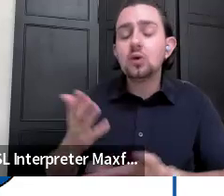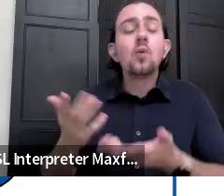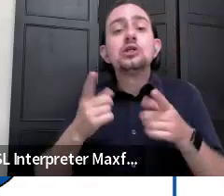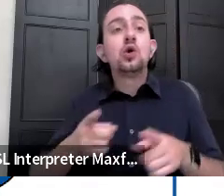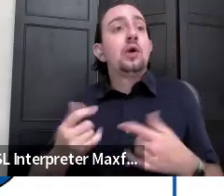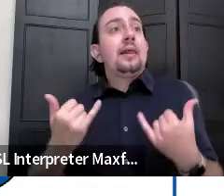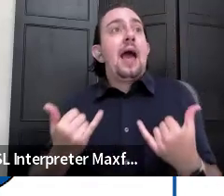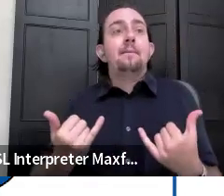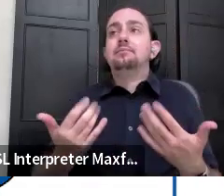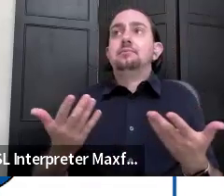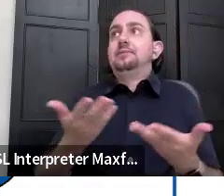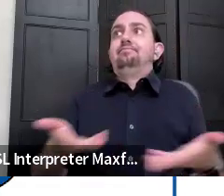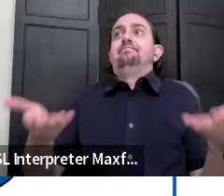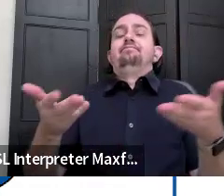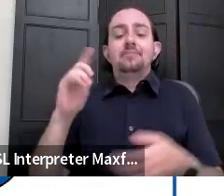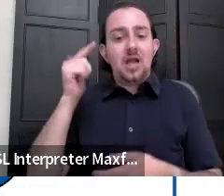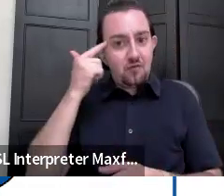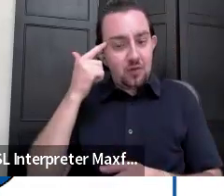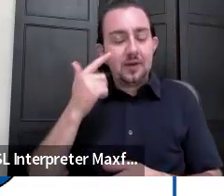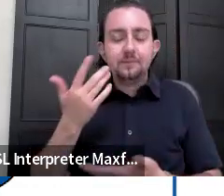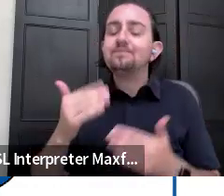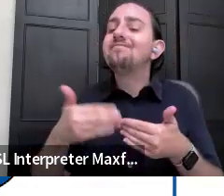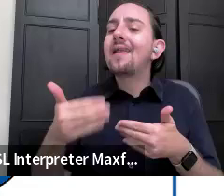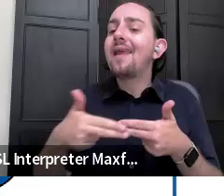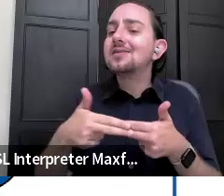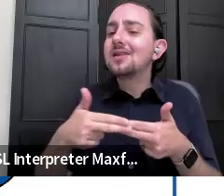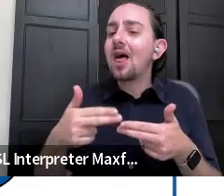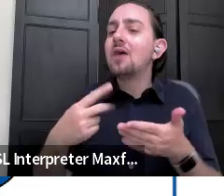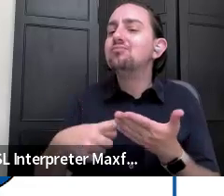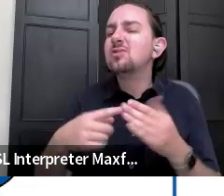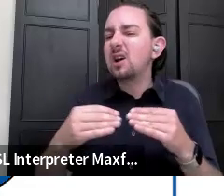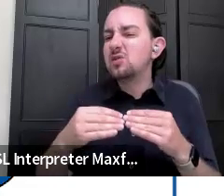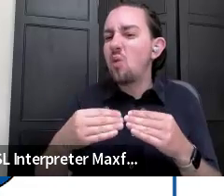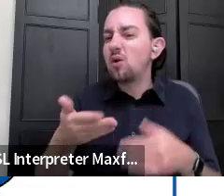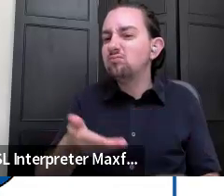So on the next slide we'll talk about how you can find that out.